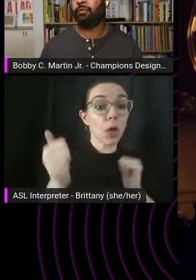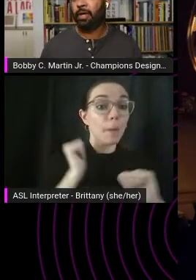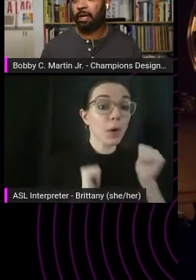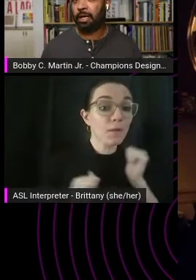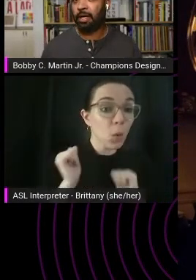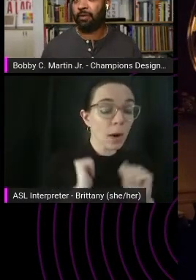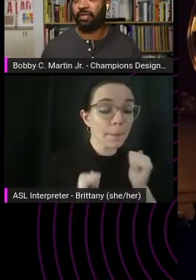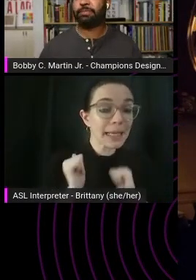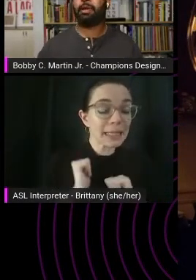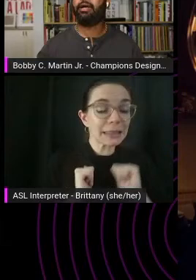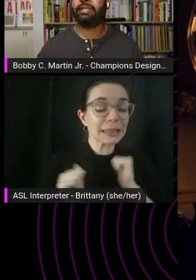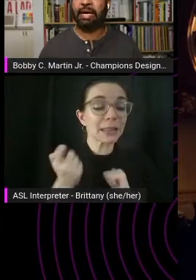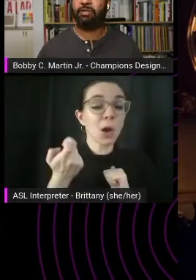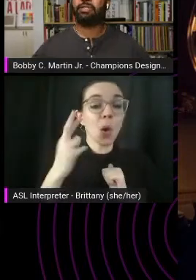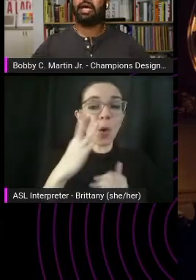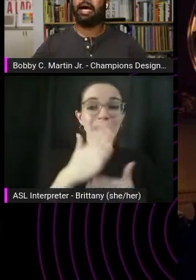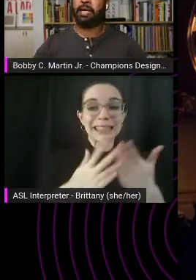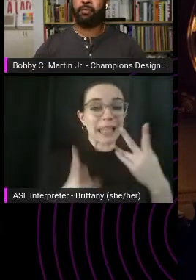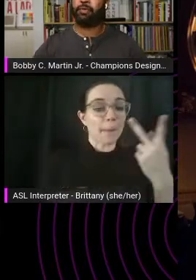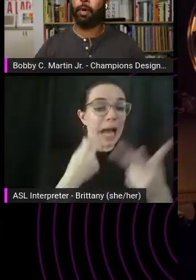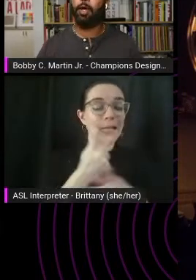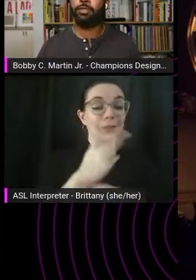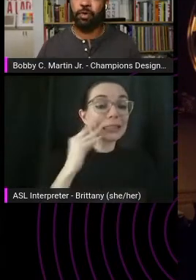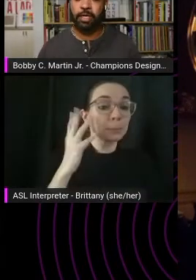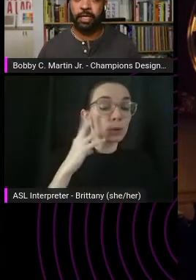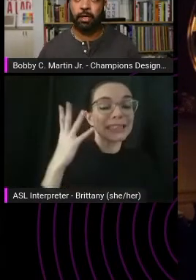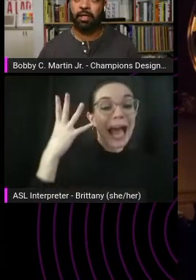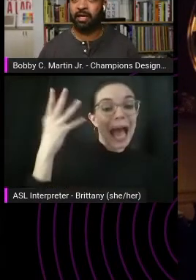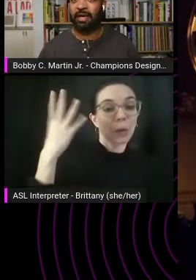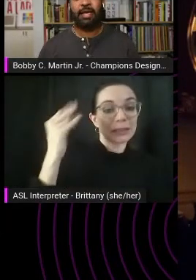of experience outside of the walls of Carnegie Hall.